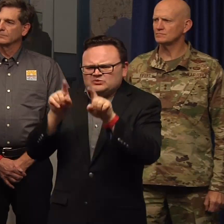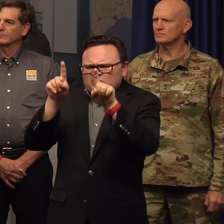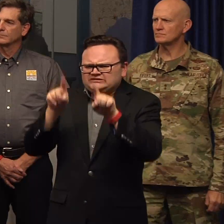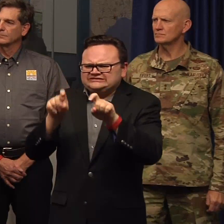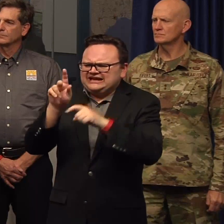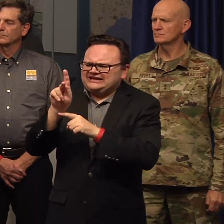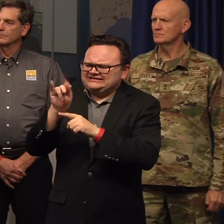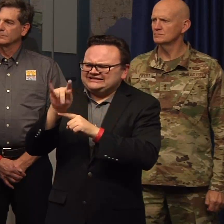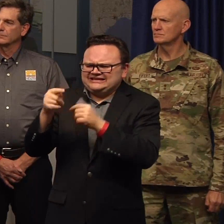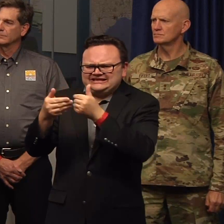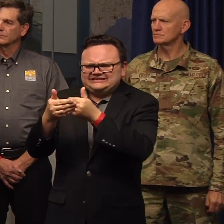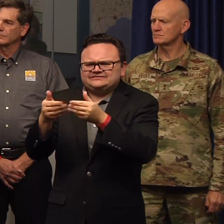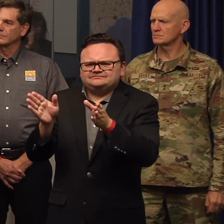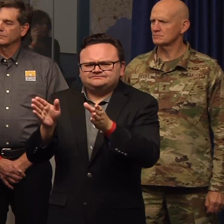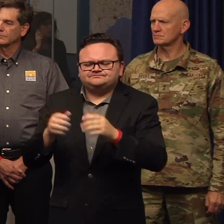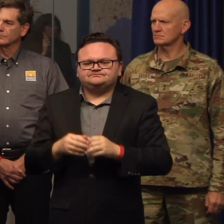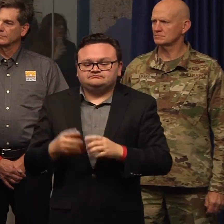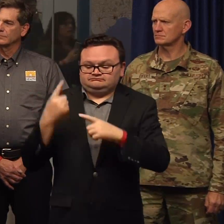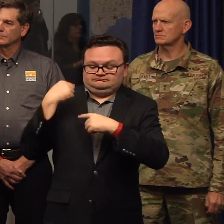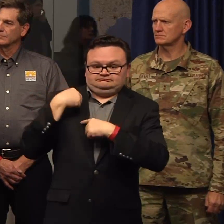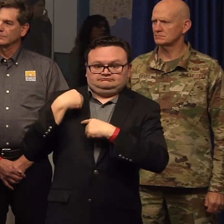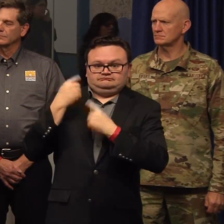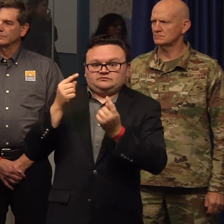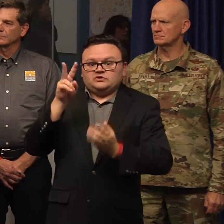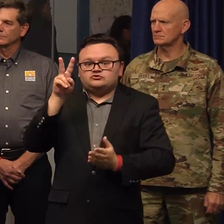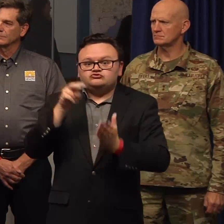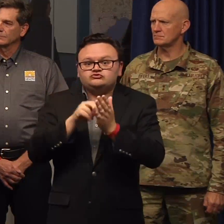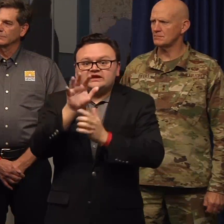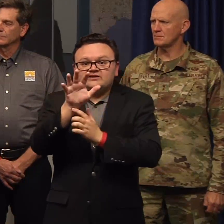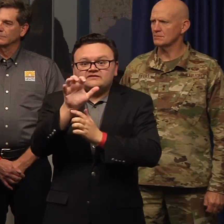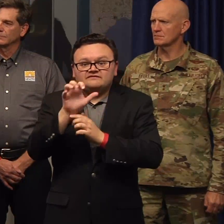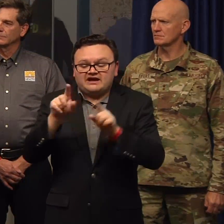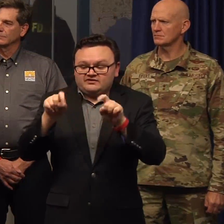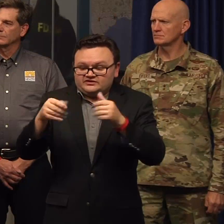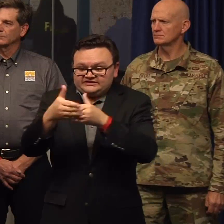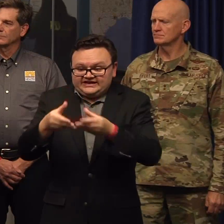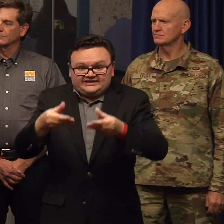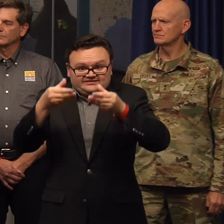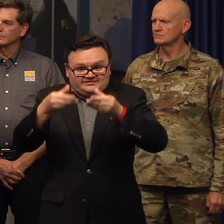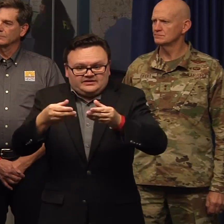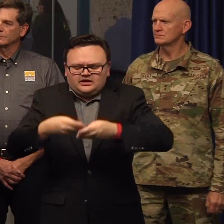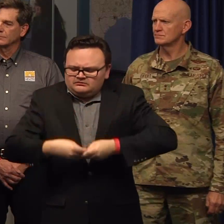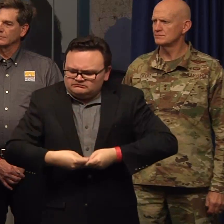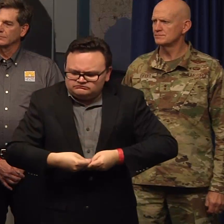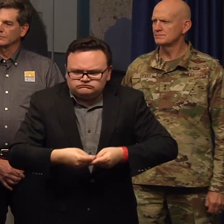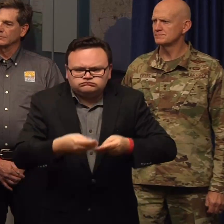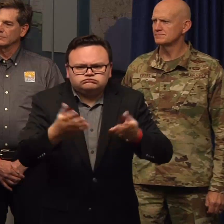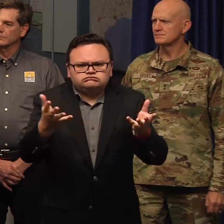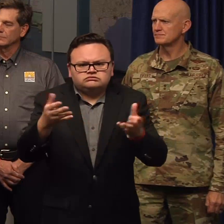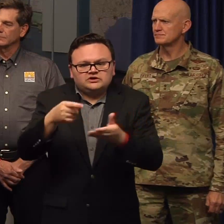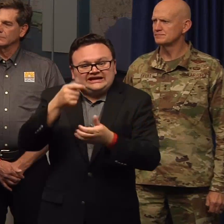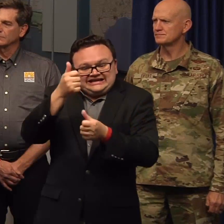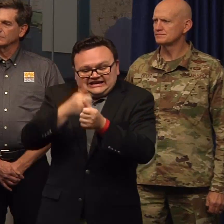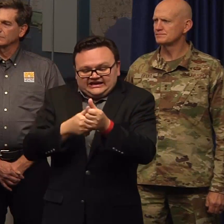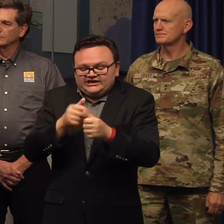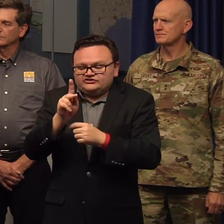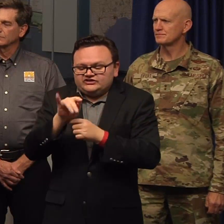I THINK WE NEED TO DO WAY MORE TESTS THAN THAT SO THAT WAS ONE OF THE THINGS AS SOON AS WE DECLARE THE STATE OF EMERGENCY, YOU HAVE TO STOP WITH THE HHS